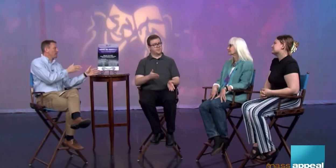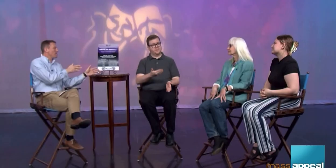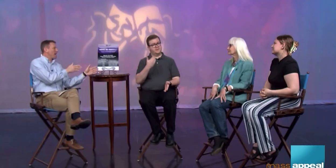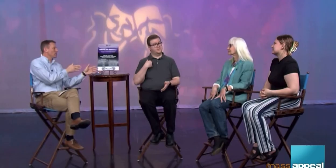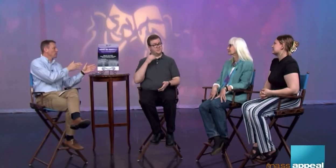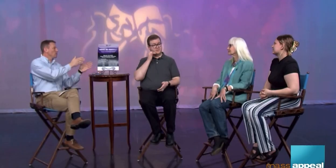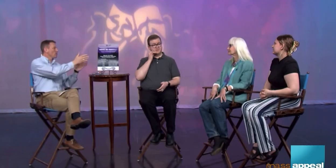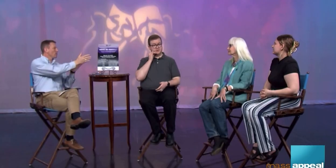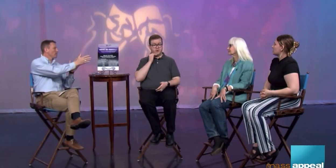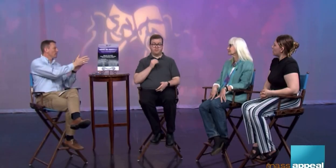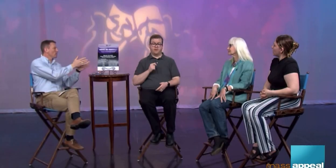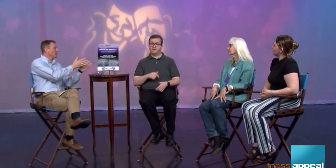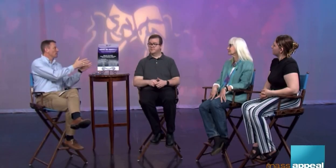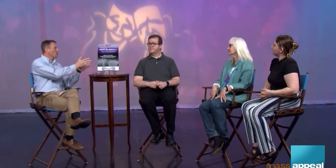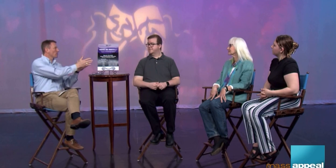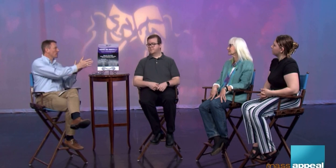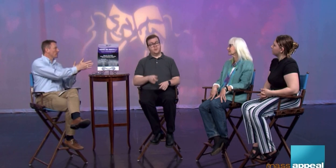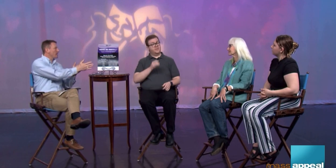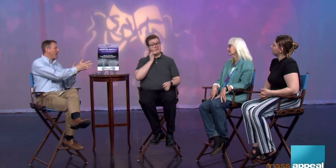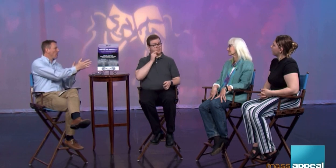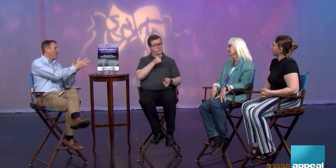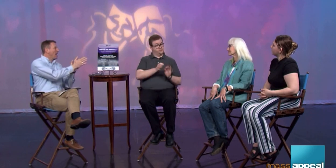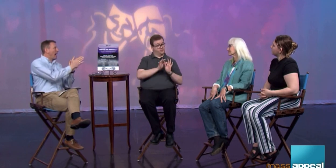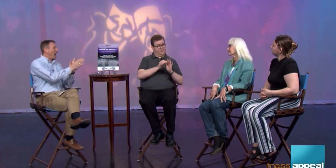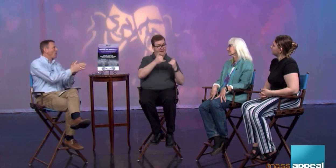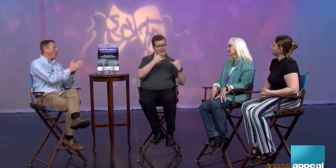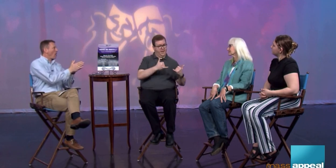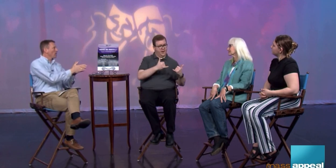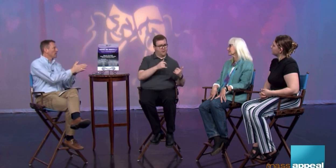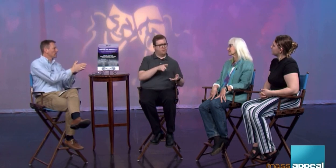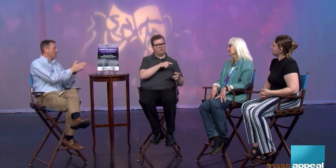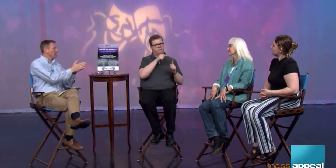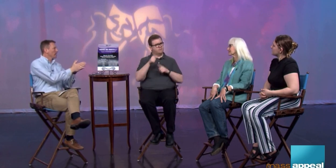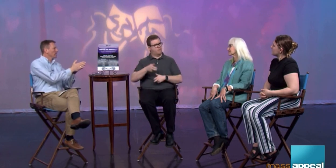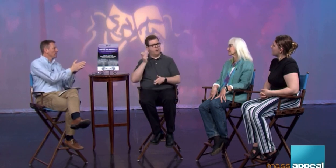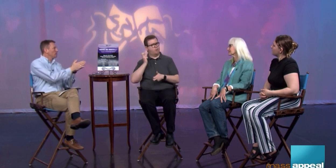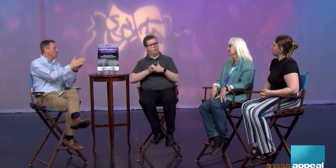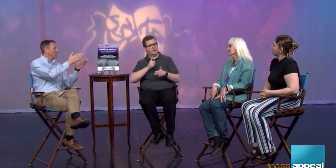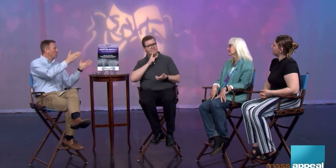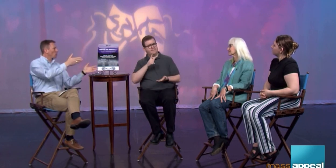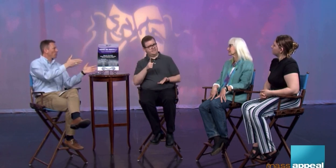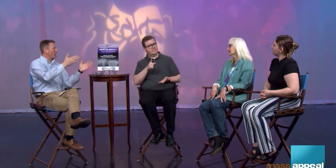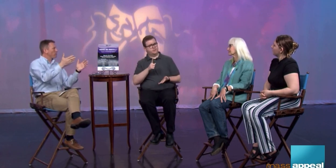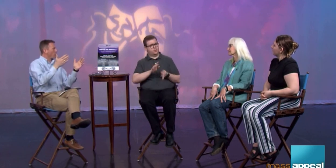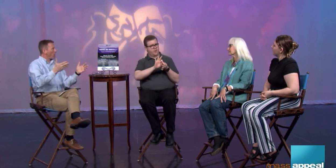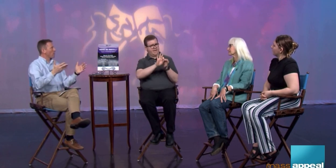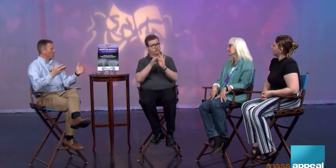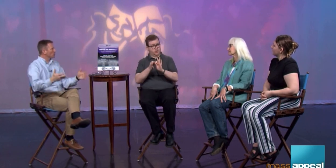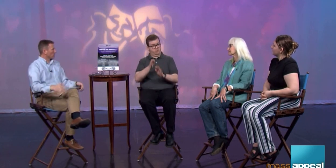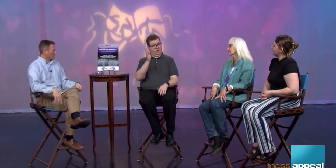let me ask you, you're doing the interpretation now, how hard is it to interpret a Broadway musical?